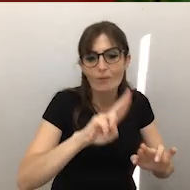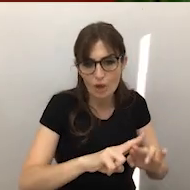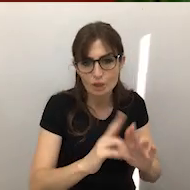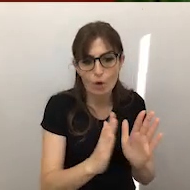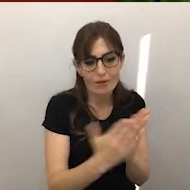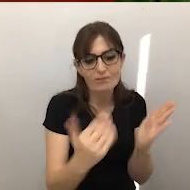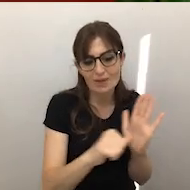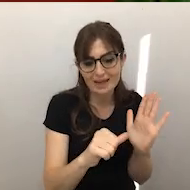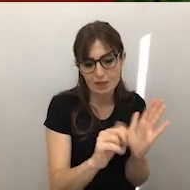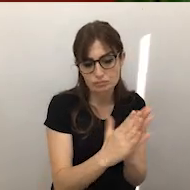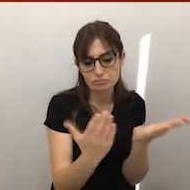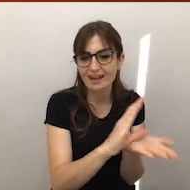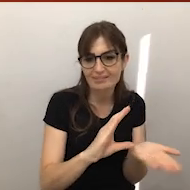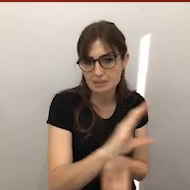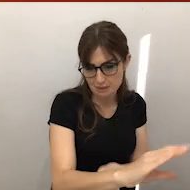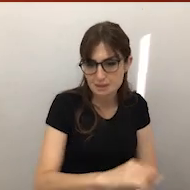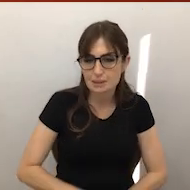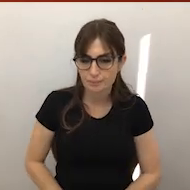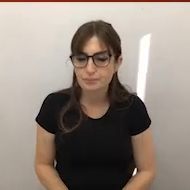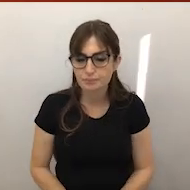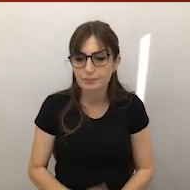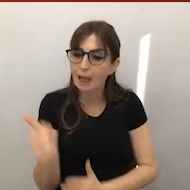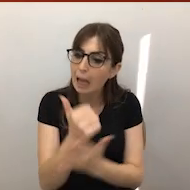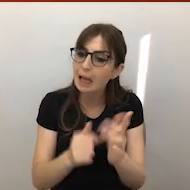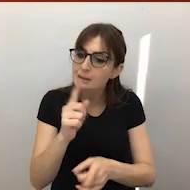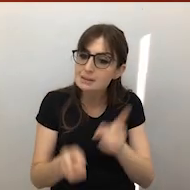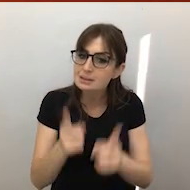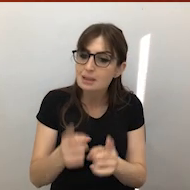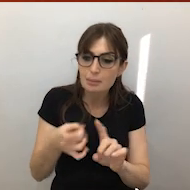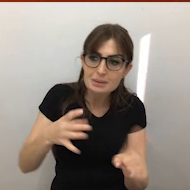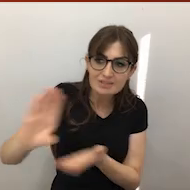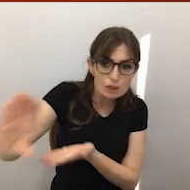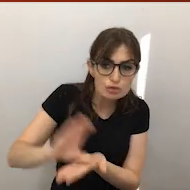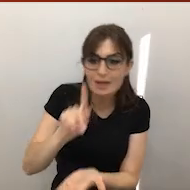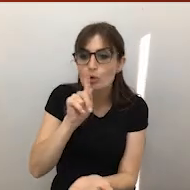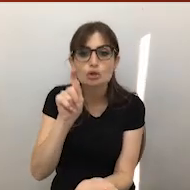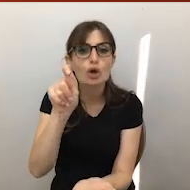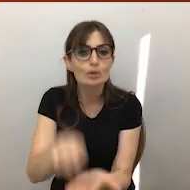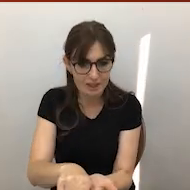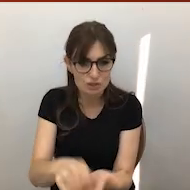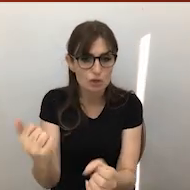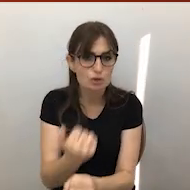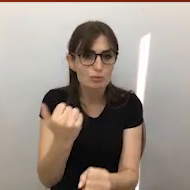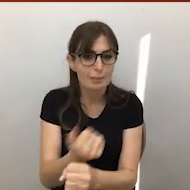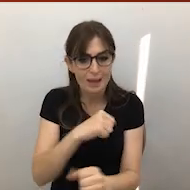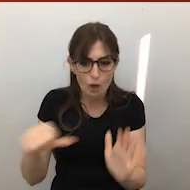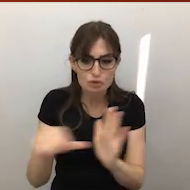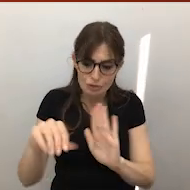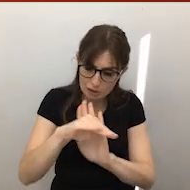of financial investments. In arts organisations, it is common for certain grants or donations to be made on a strict condition